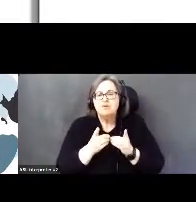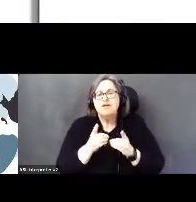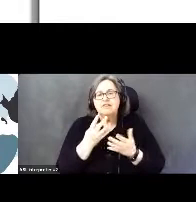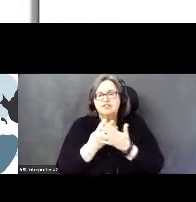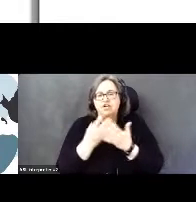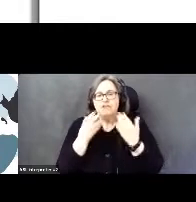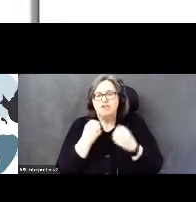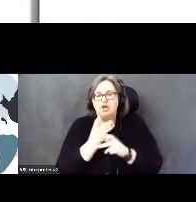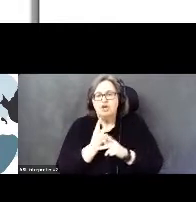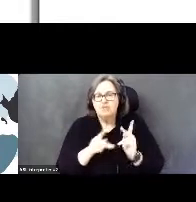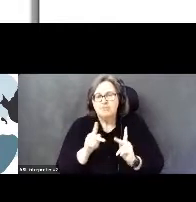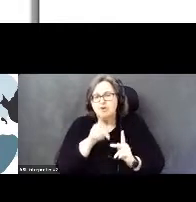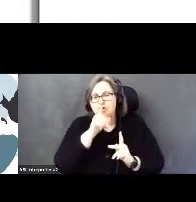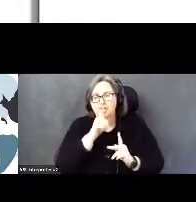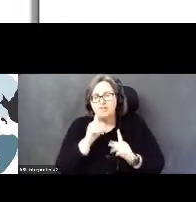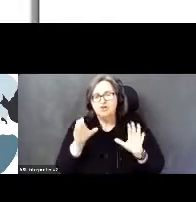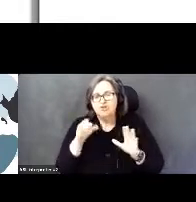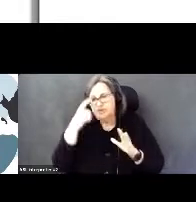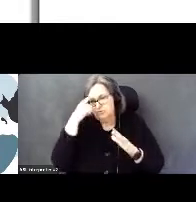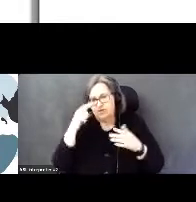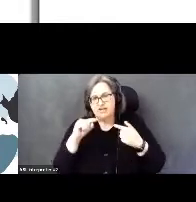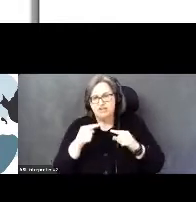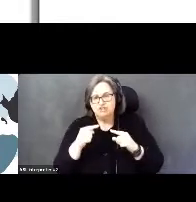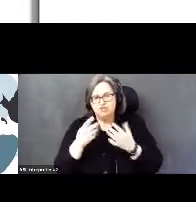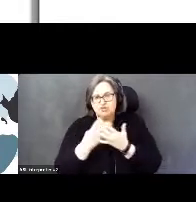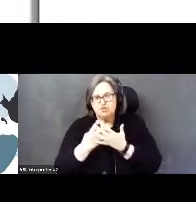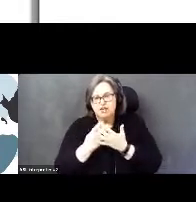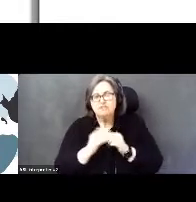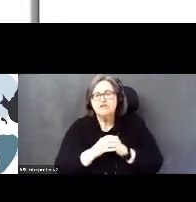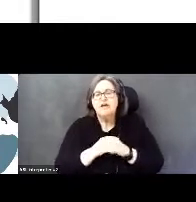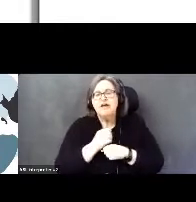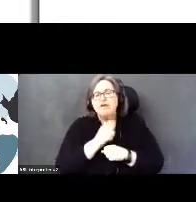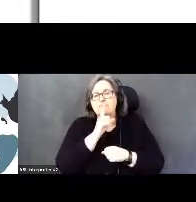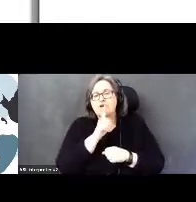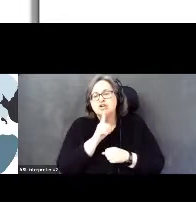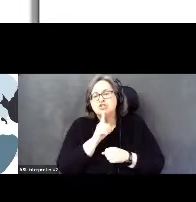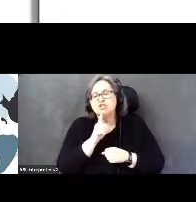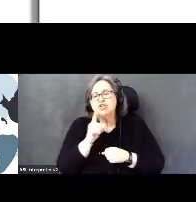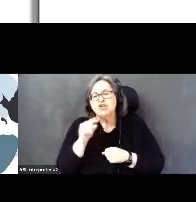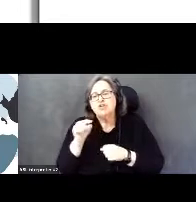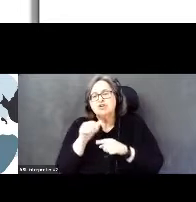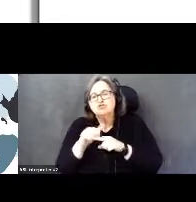to really do brain injury screening and to make sure that they are training sheriff's